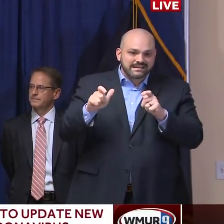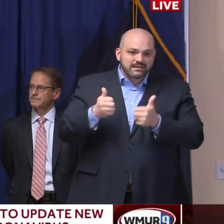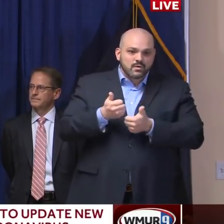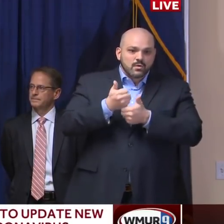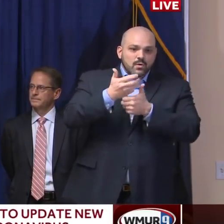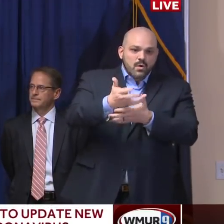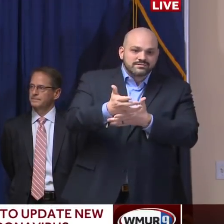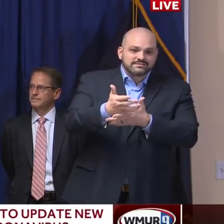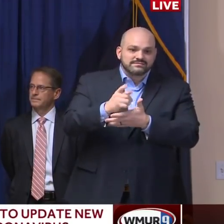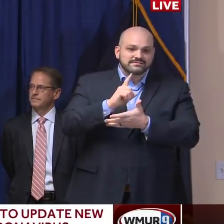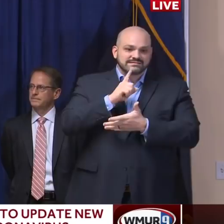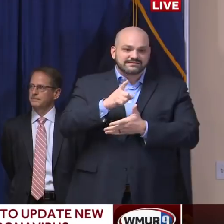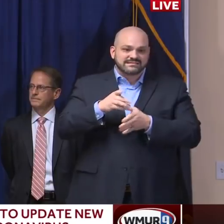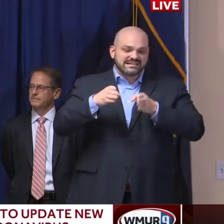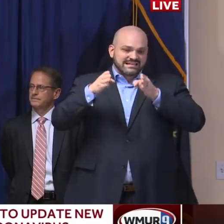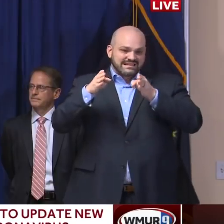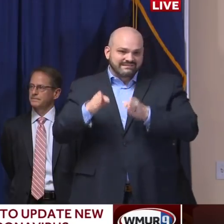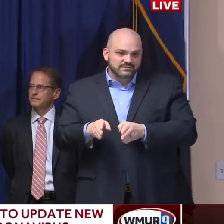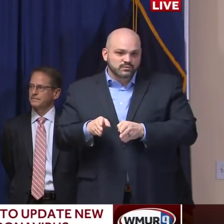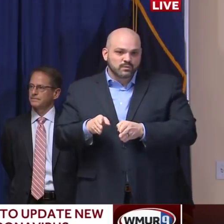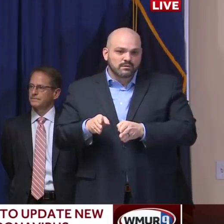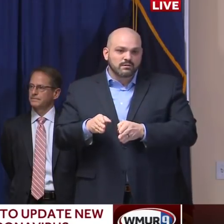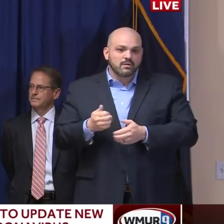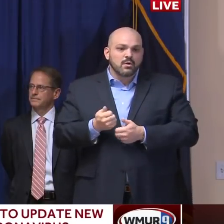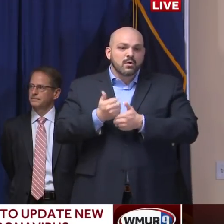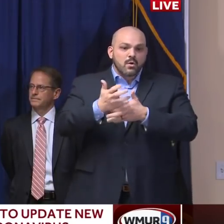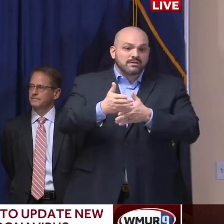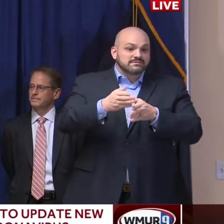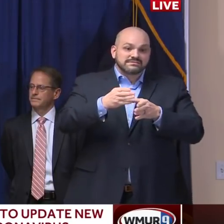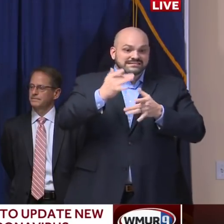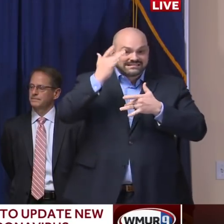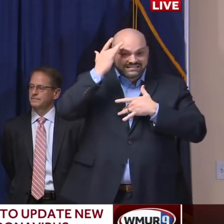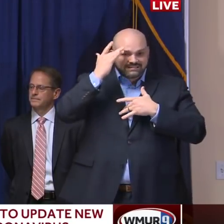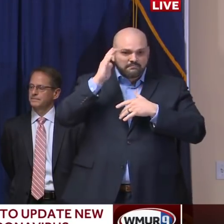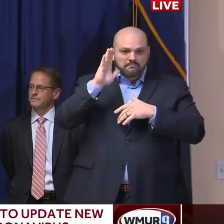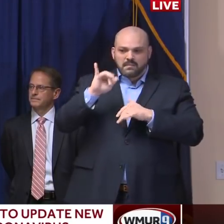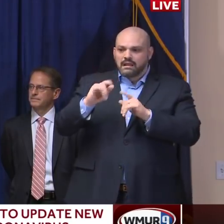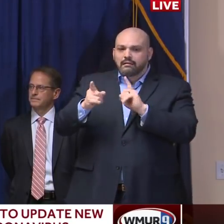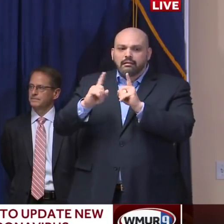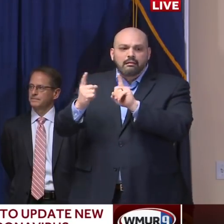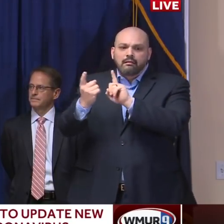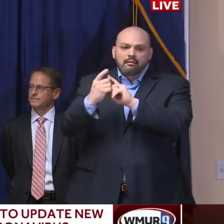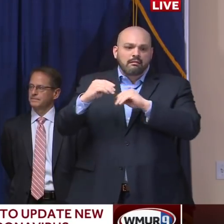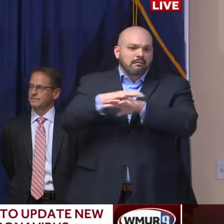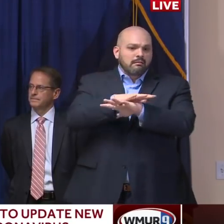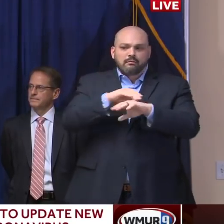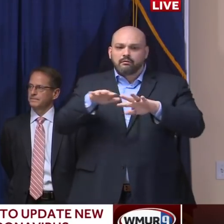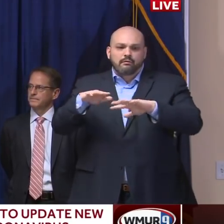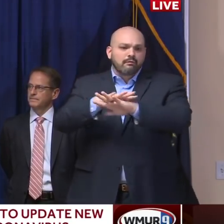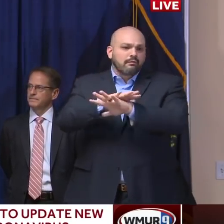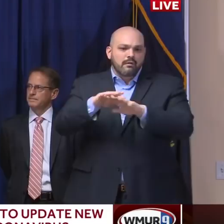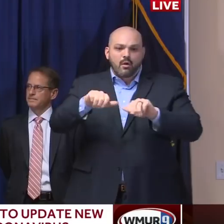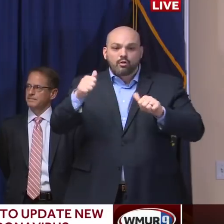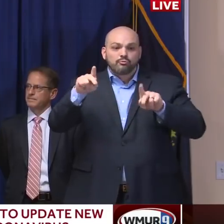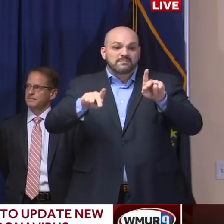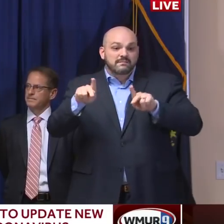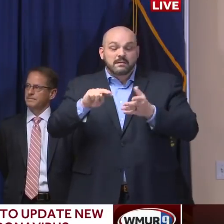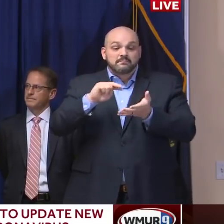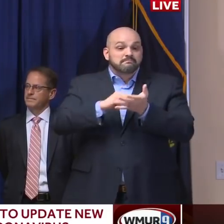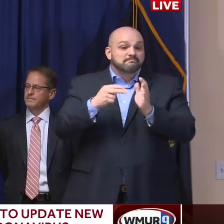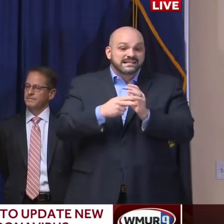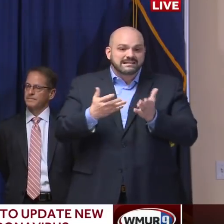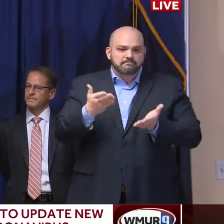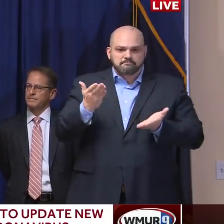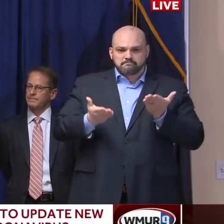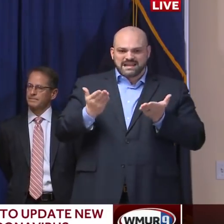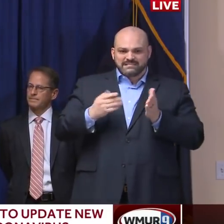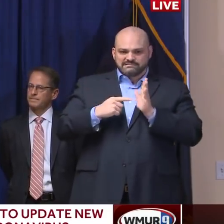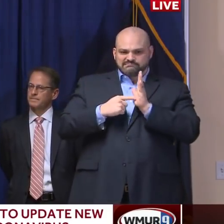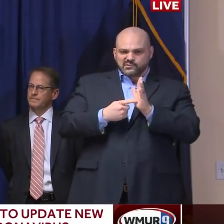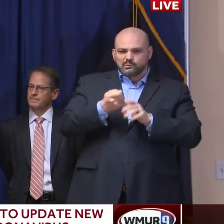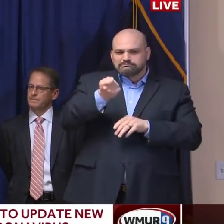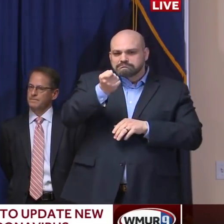BUT WE STILL BELIEVE THE MAIN DRIVER OF THIS PANDEMIC IS AN INDIVIDUAL WHO IS SYMPTOMATICALLY AND EXPOSING OTHER PEOPLE.